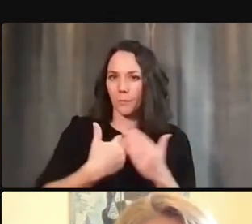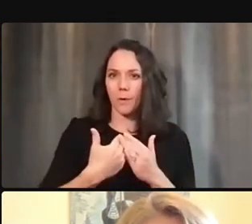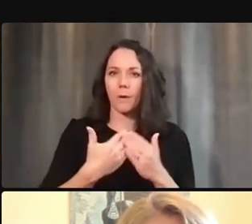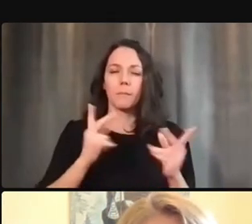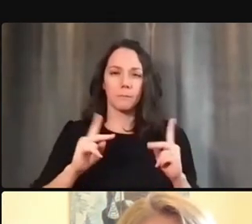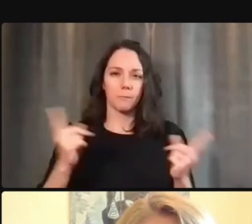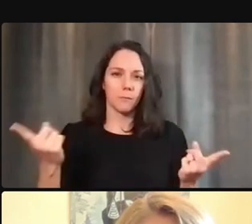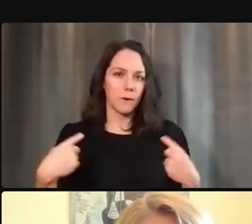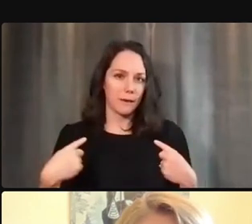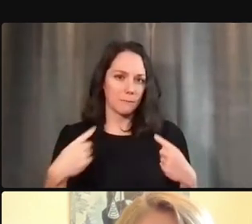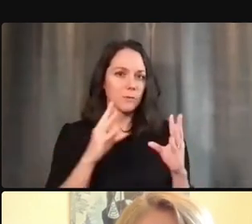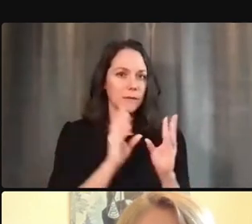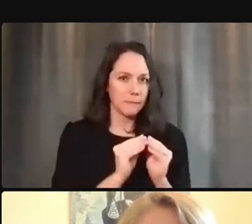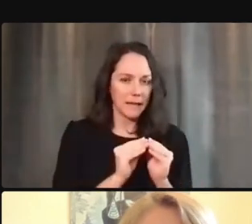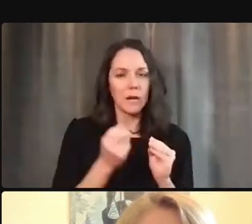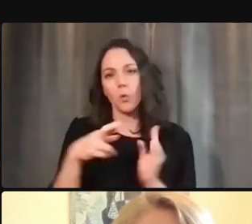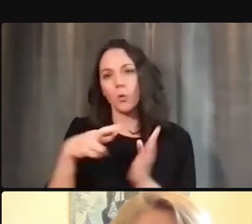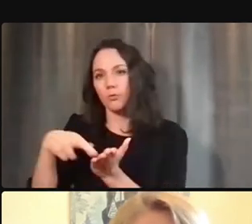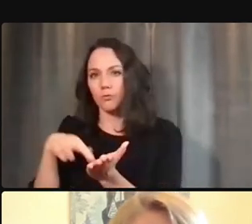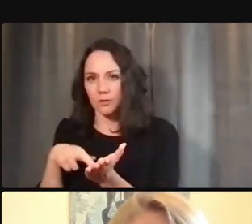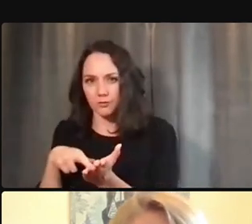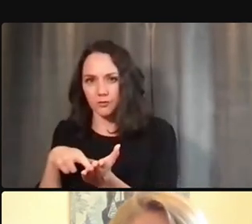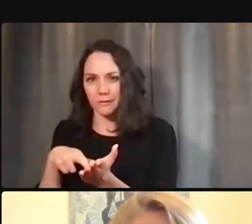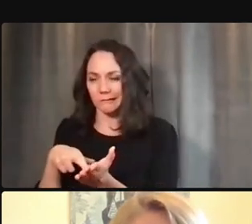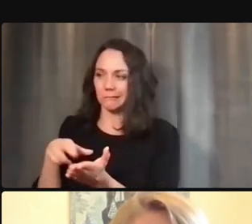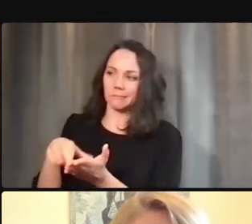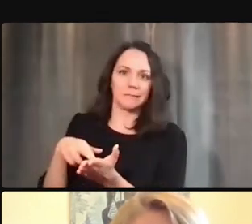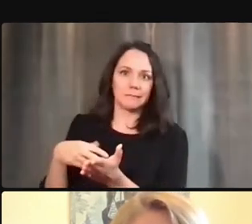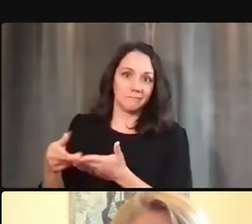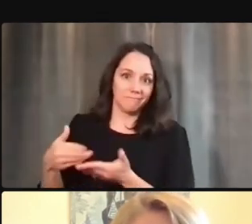registered but we're unable to attend live.